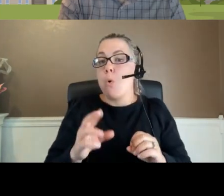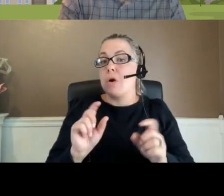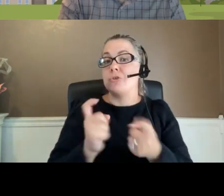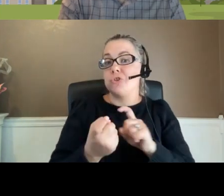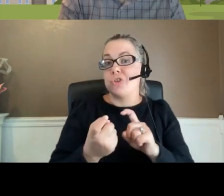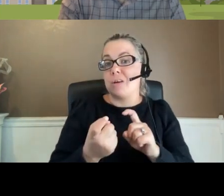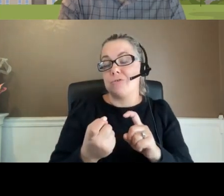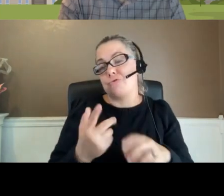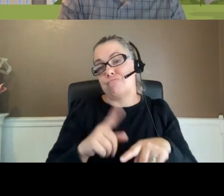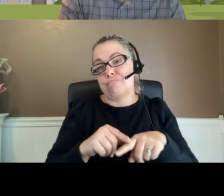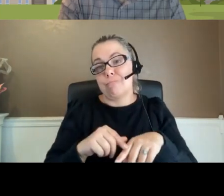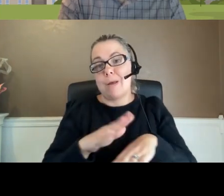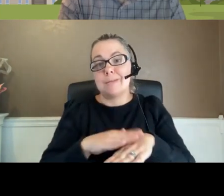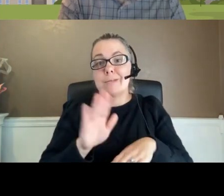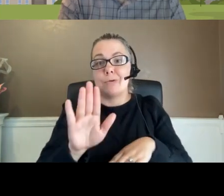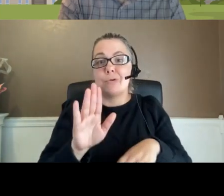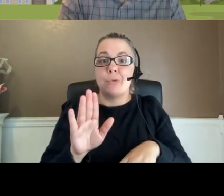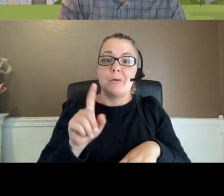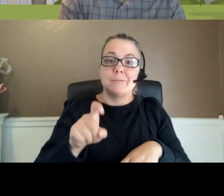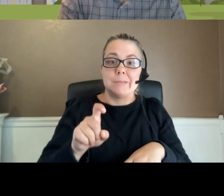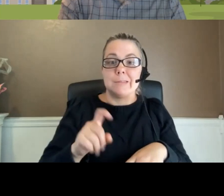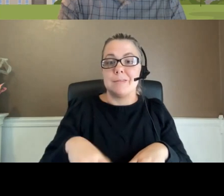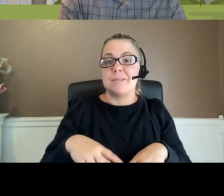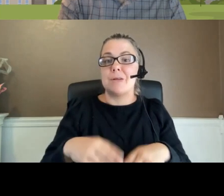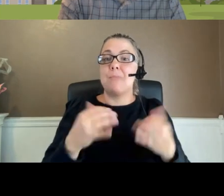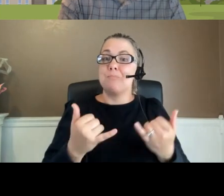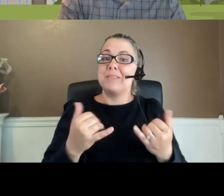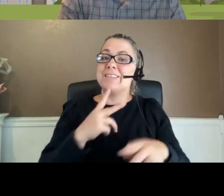a heading. So that's the kind of testing you can do of regions and headings using WAVE.